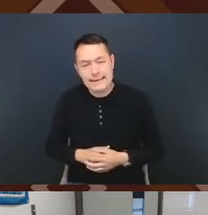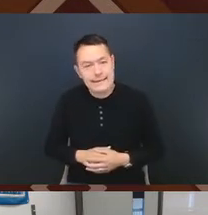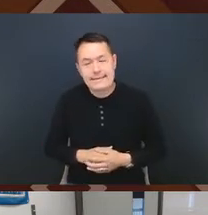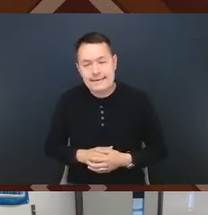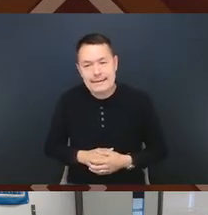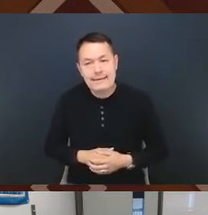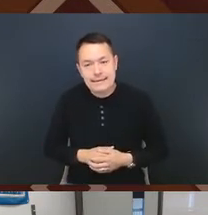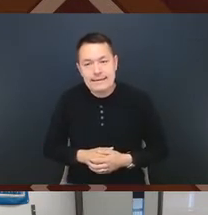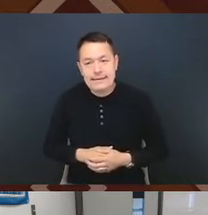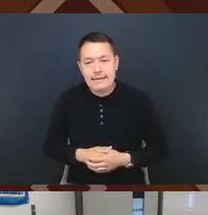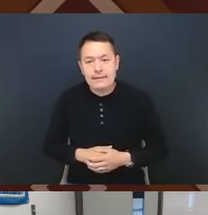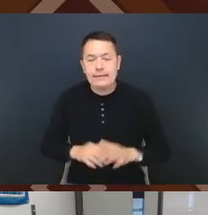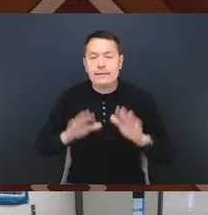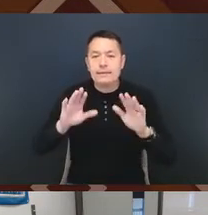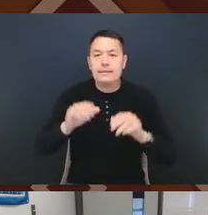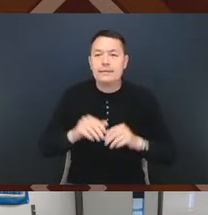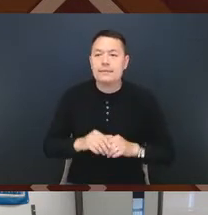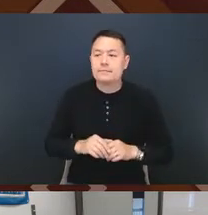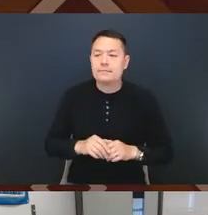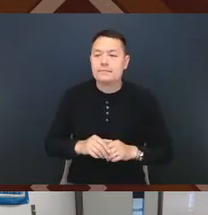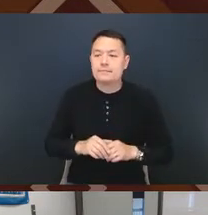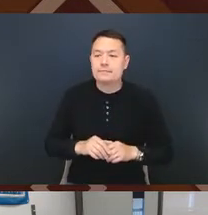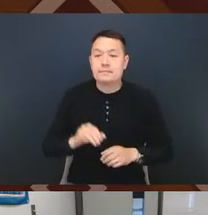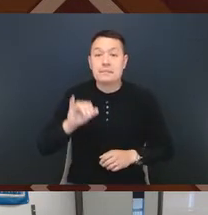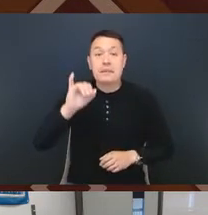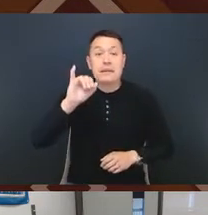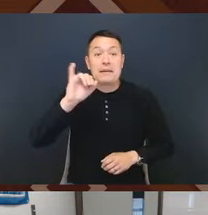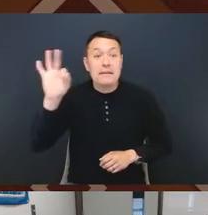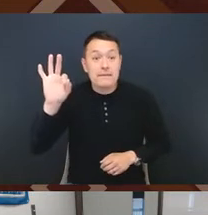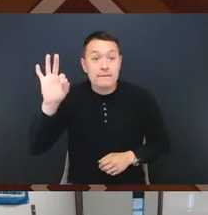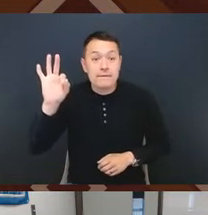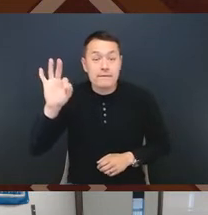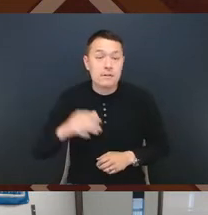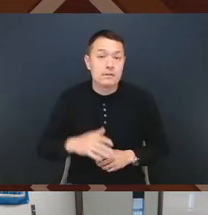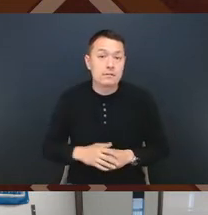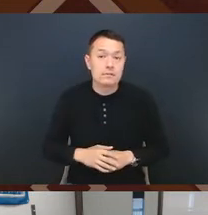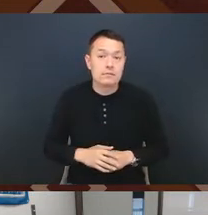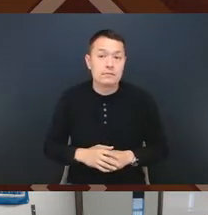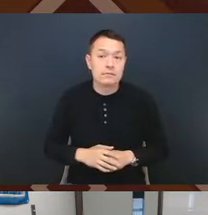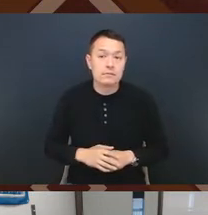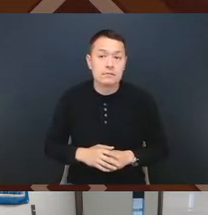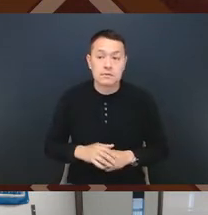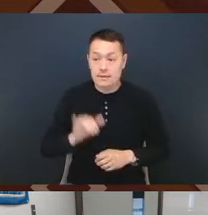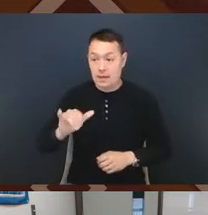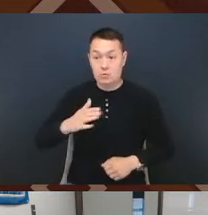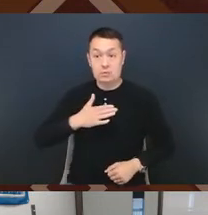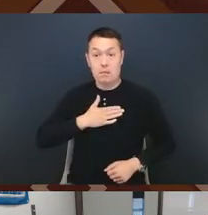if that had been my grandchild grandson